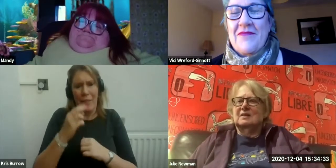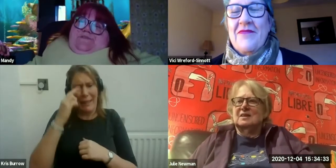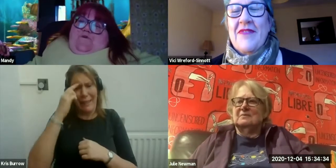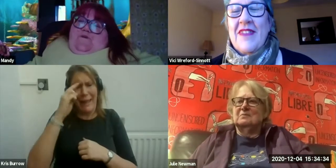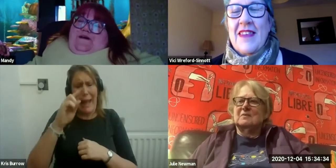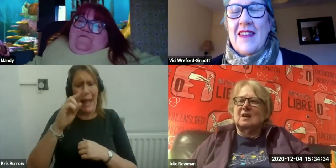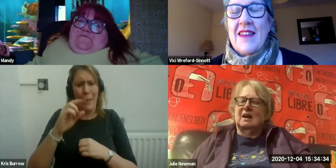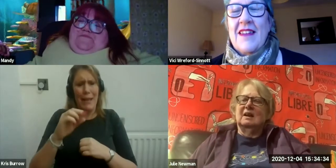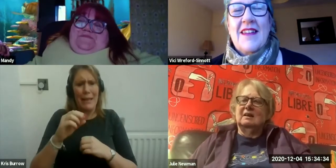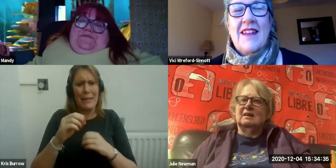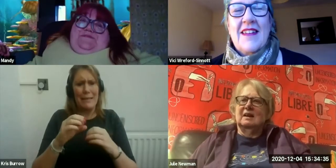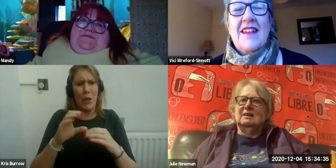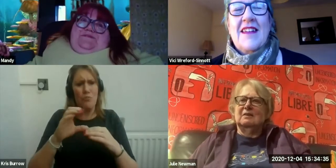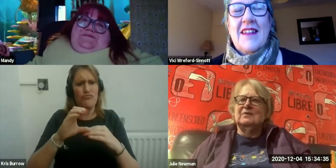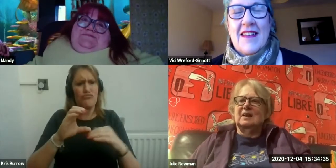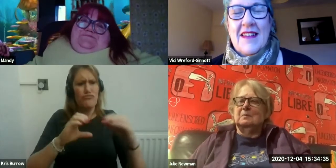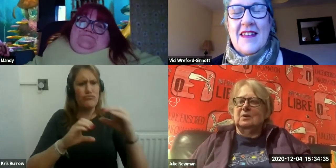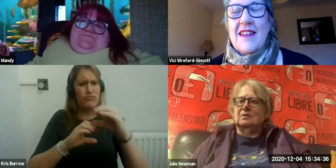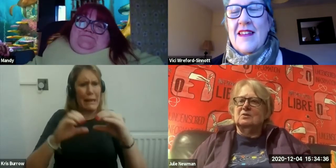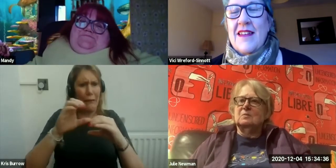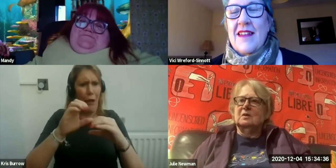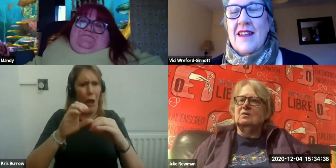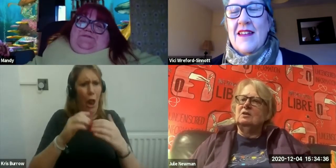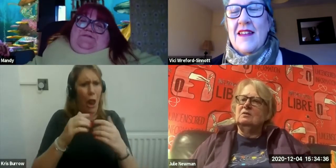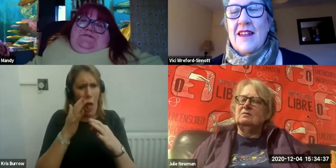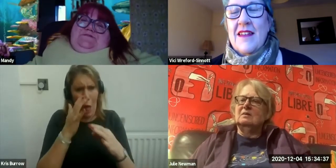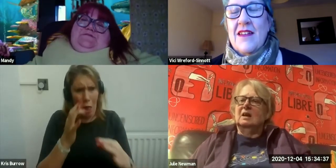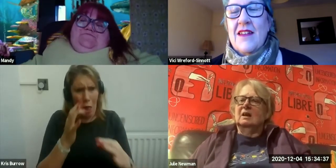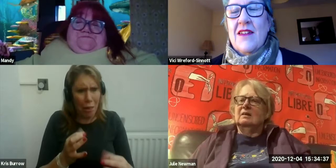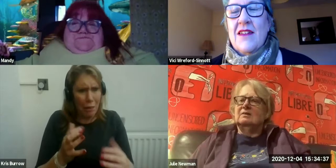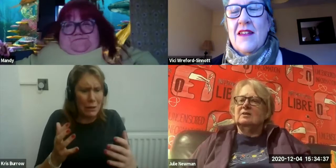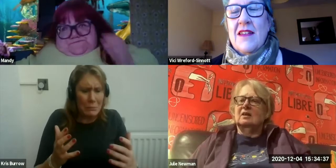But I love that approach, but could you